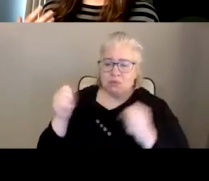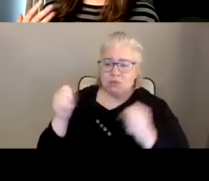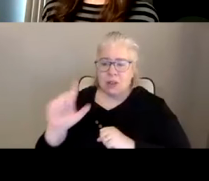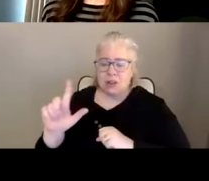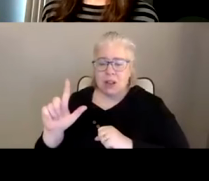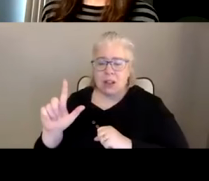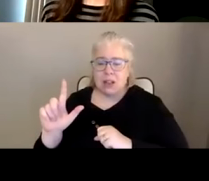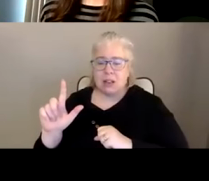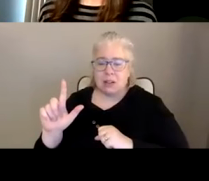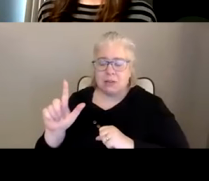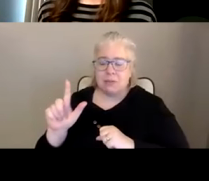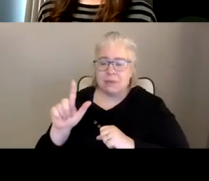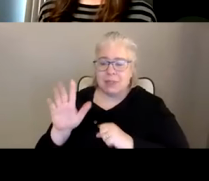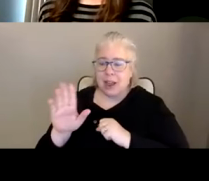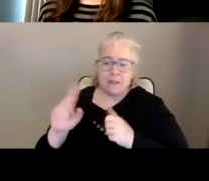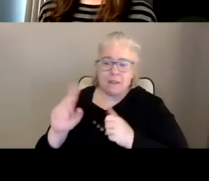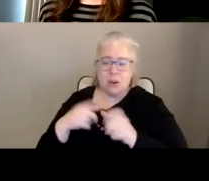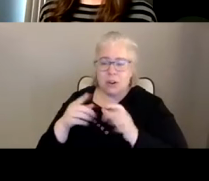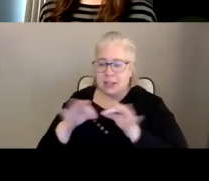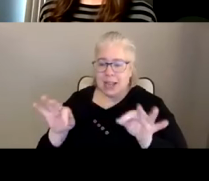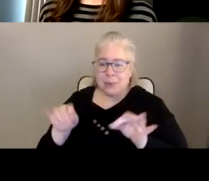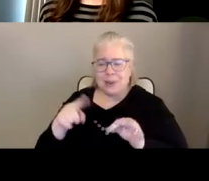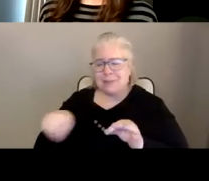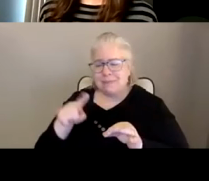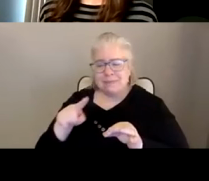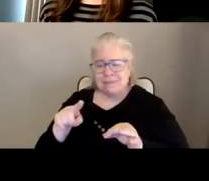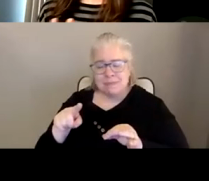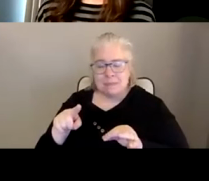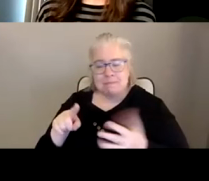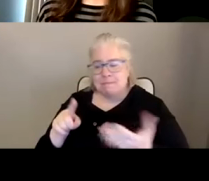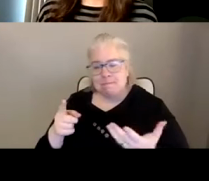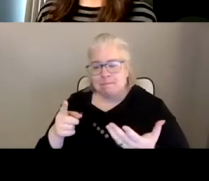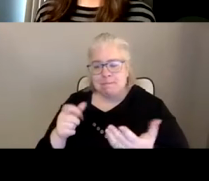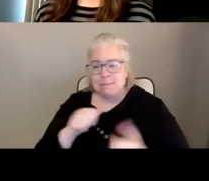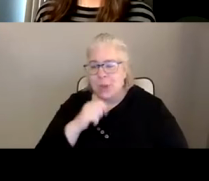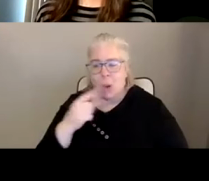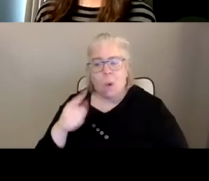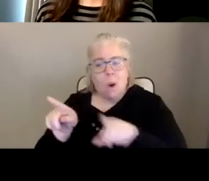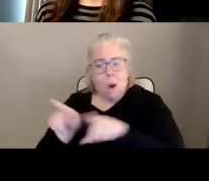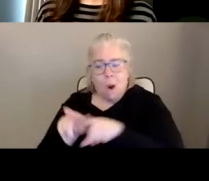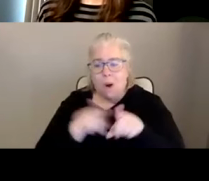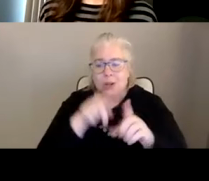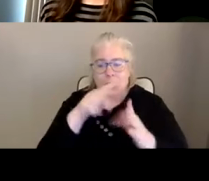as their native language don't necessarily also have English as their native language.